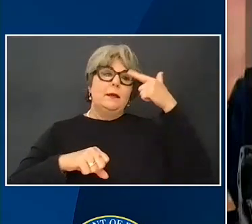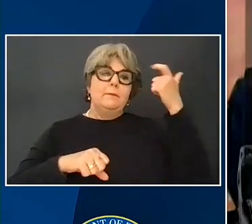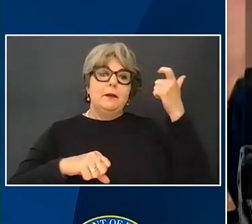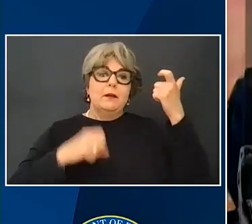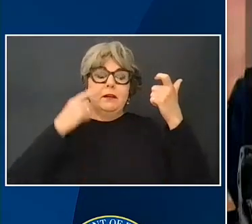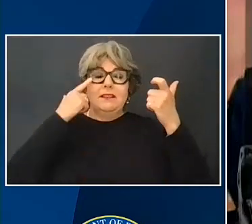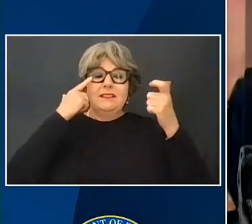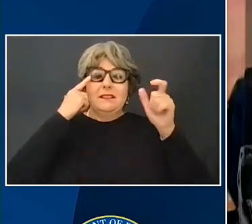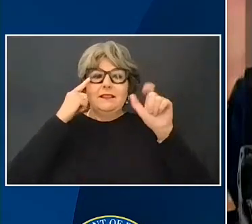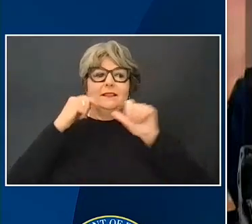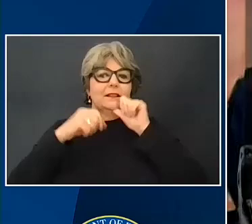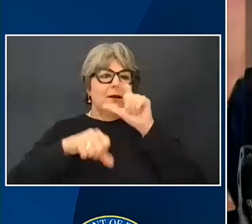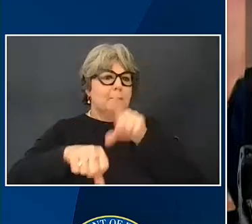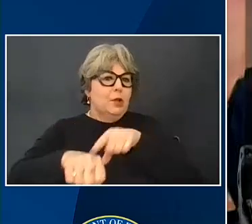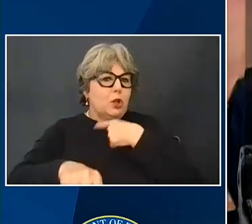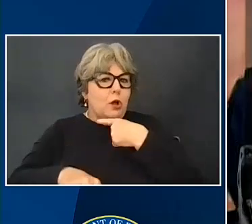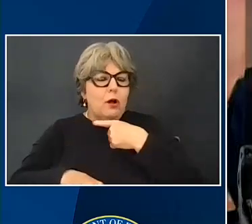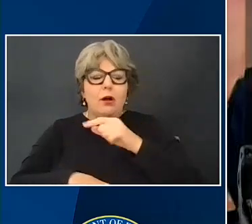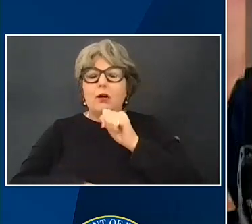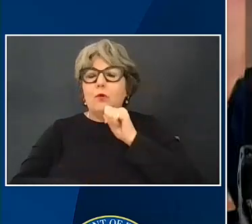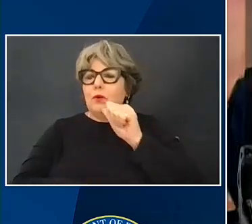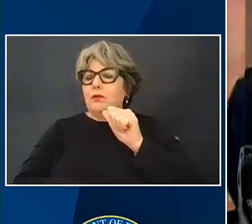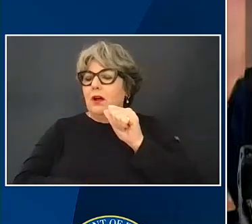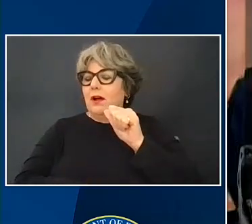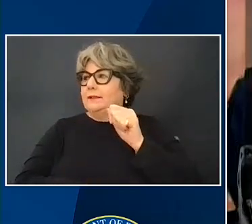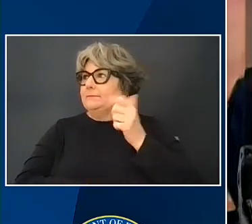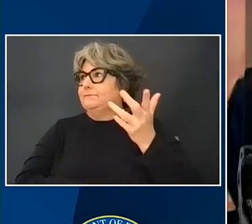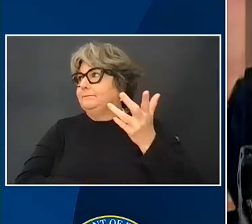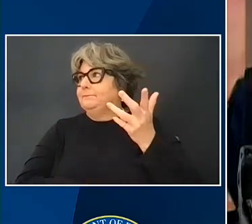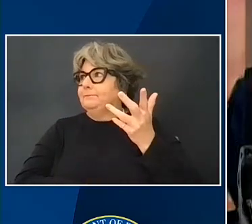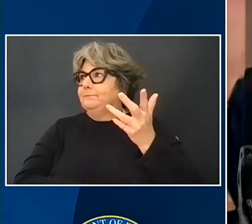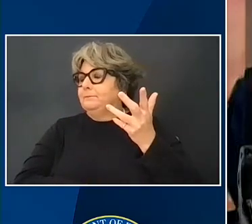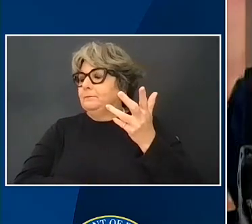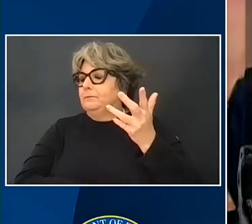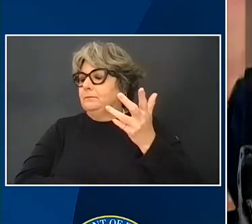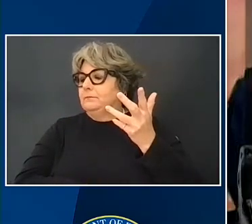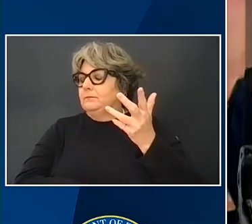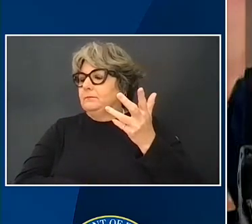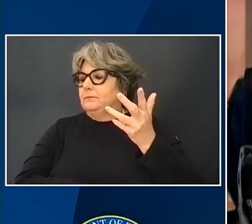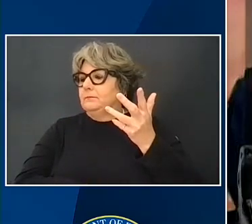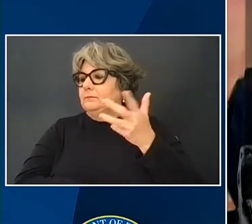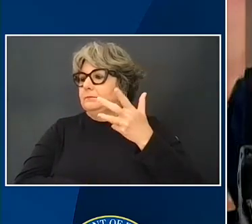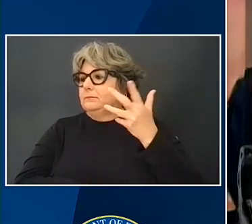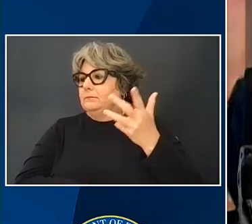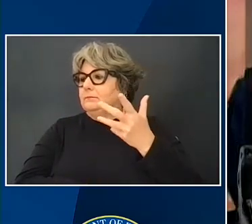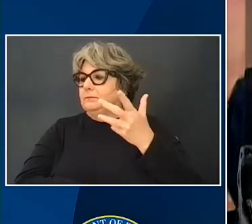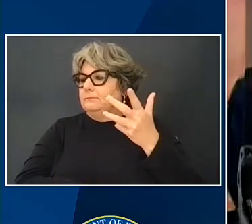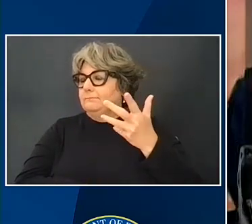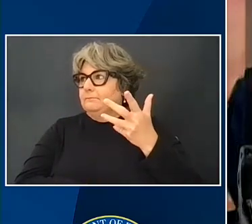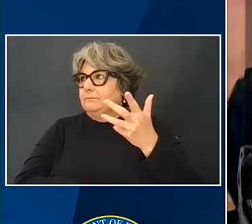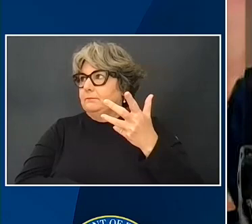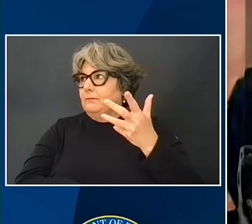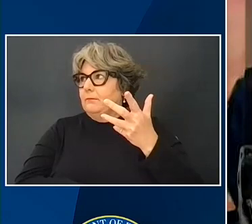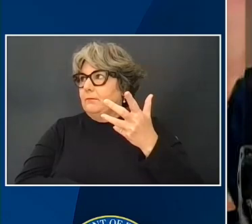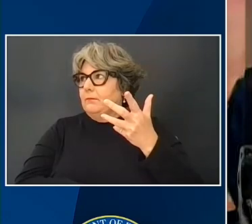long. We're not looking for, you know, excessive flexibility.